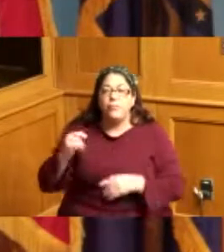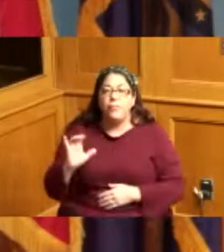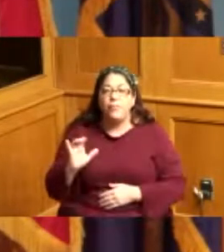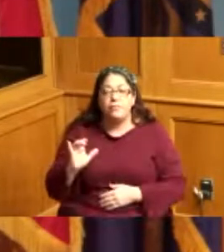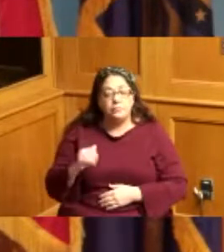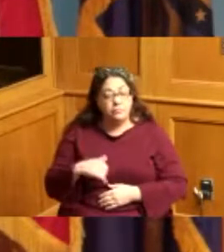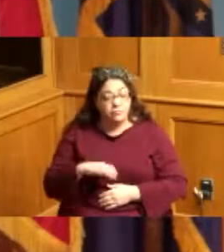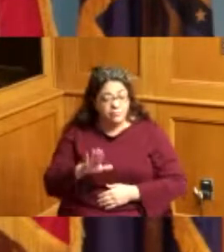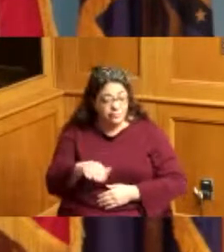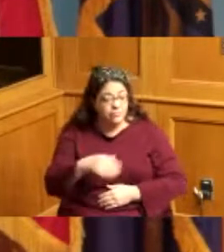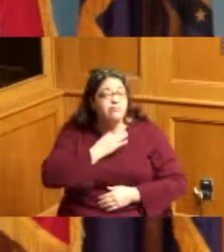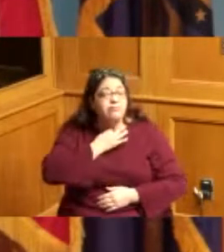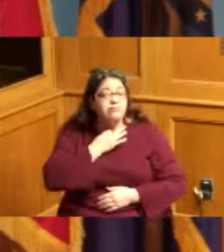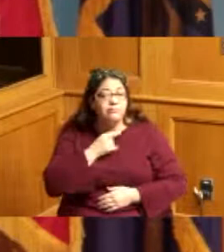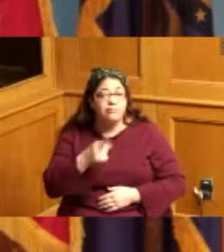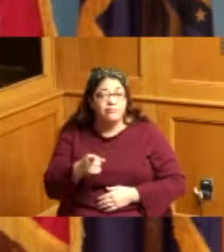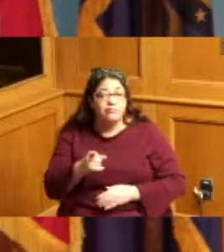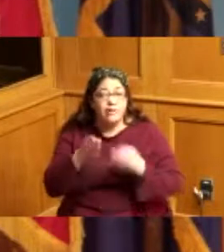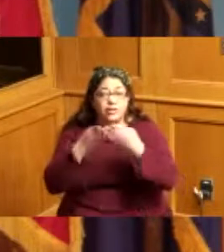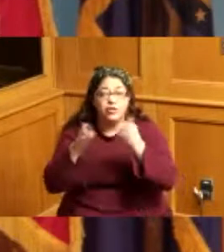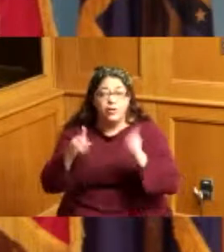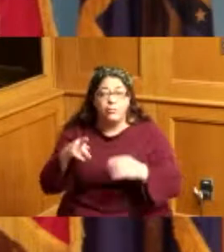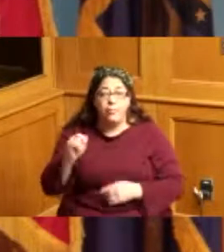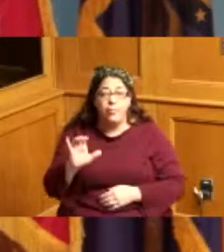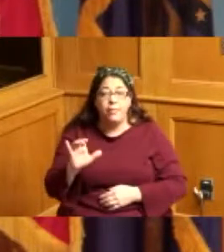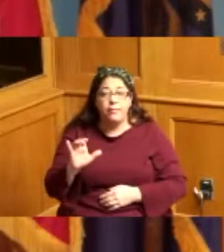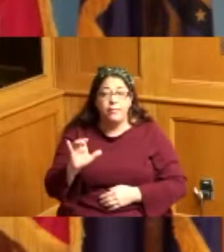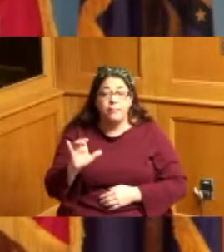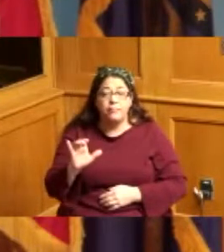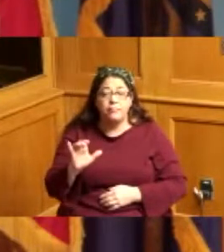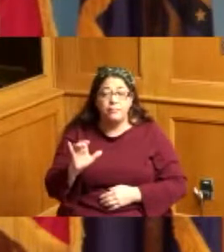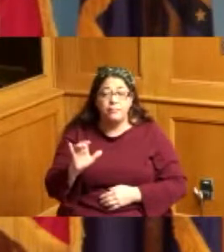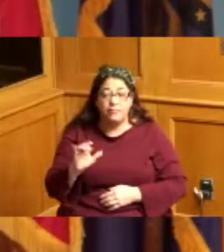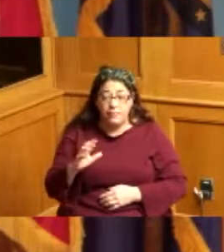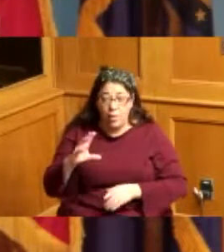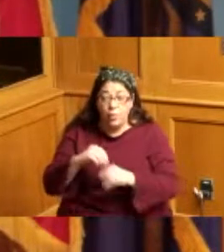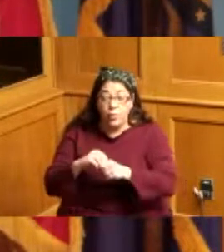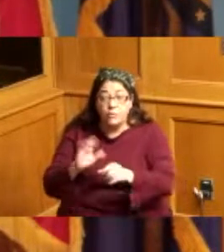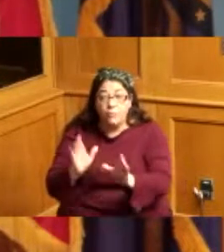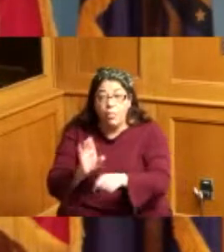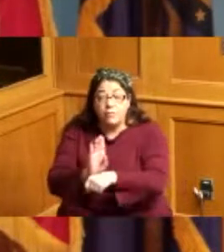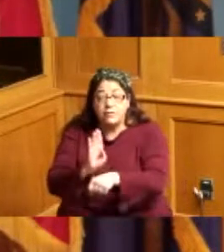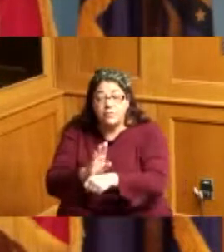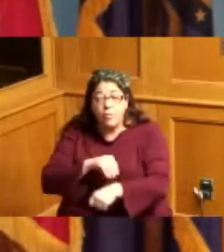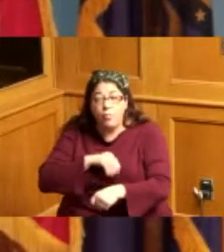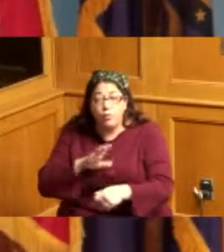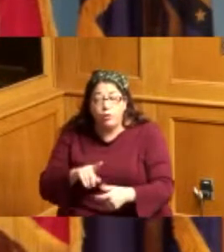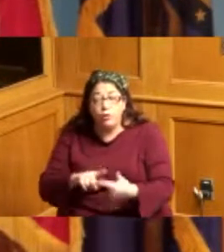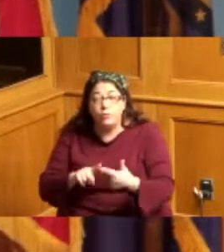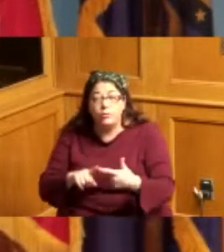is did you under general public is that but that includes small business owners landlords